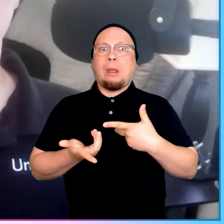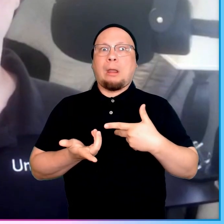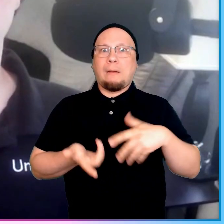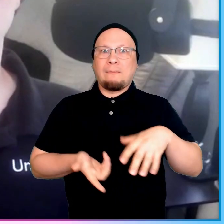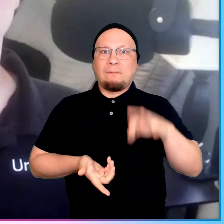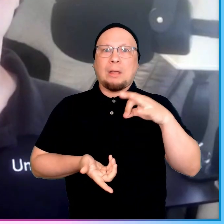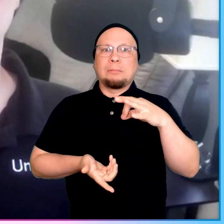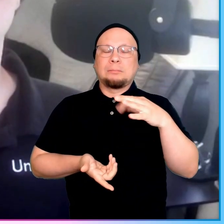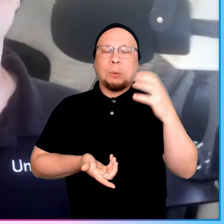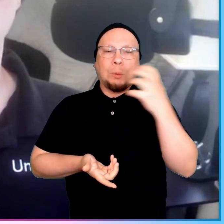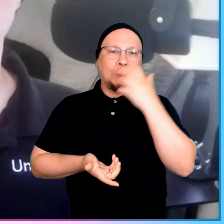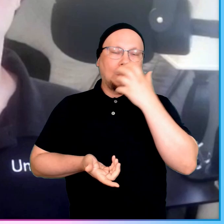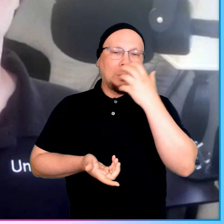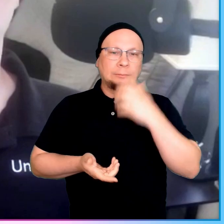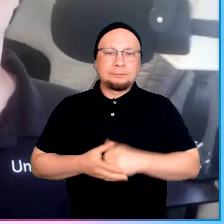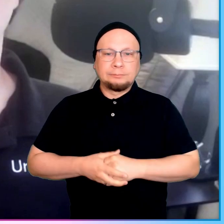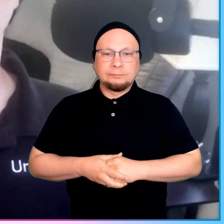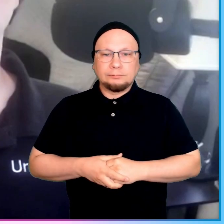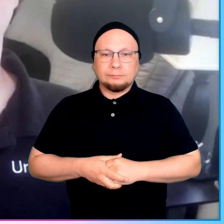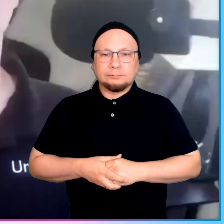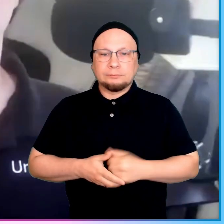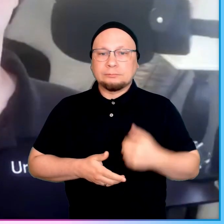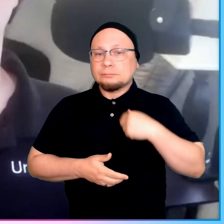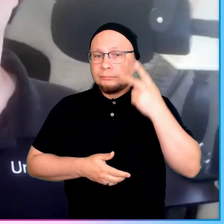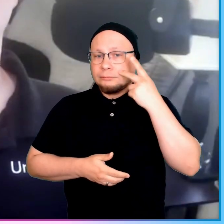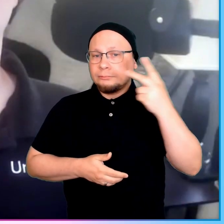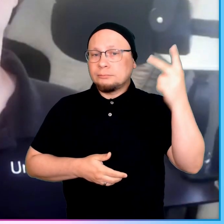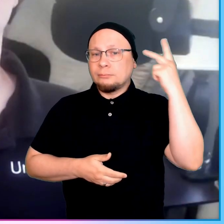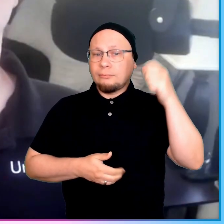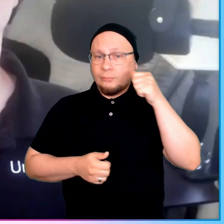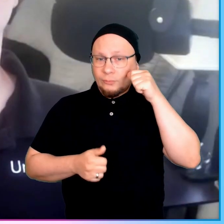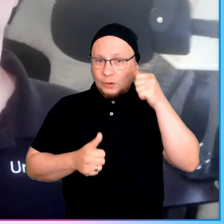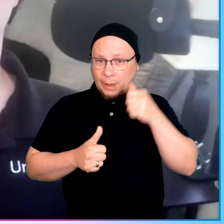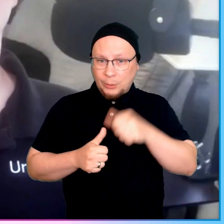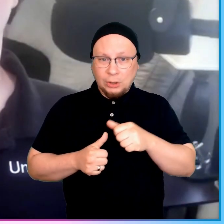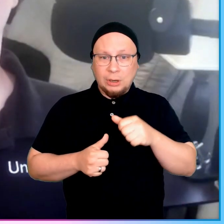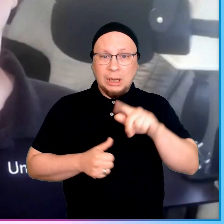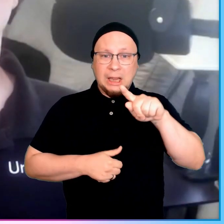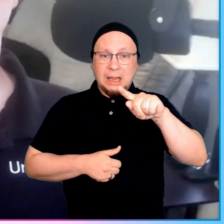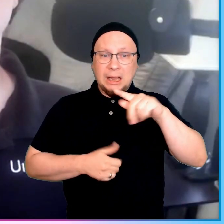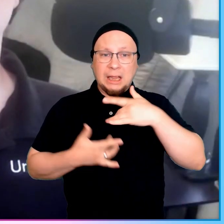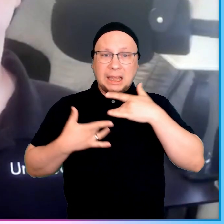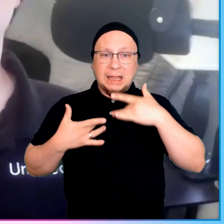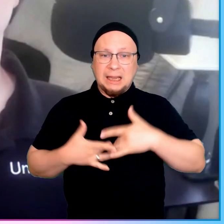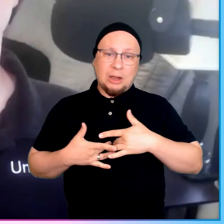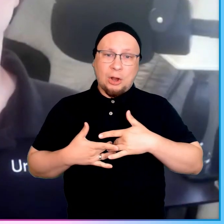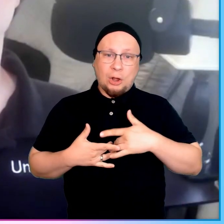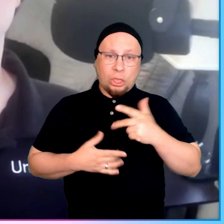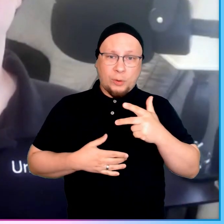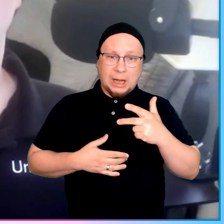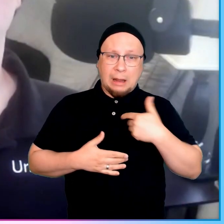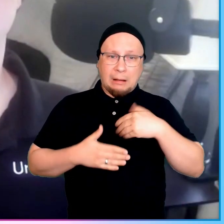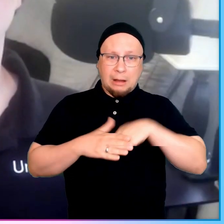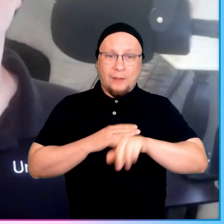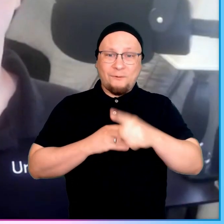I remember not only not being able to get through the first world, but just not knowing